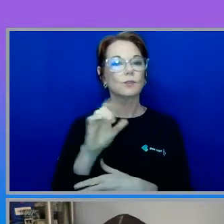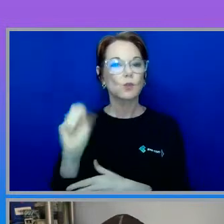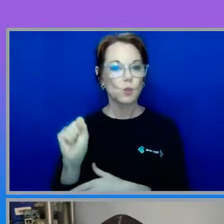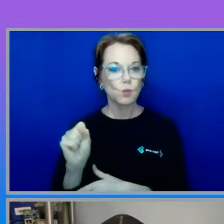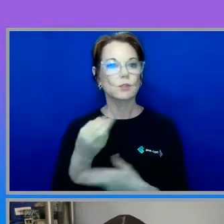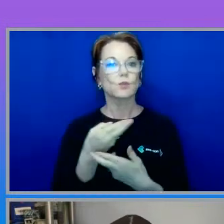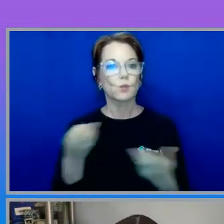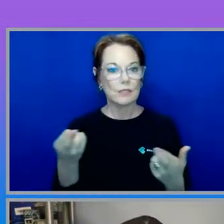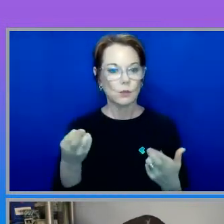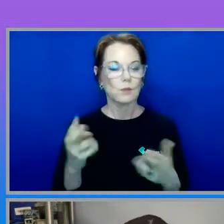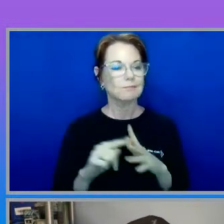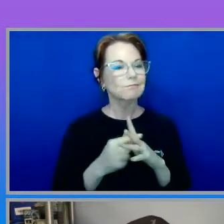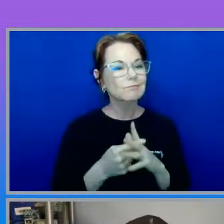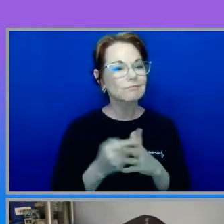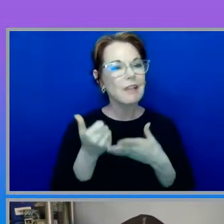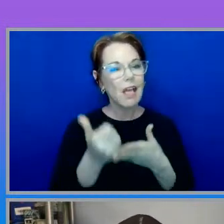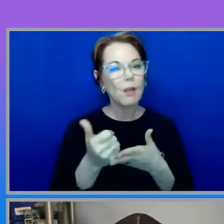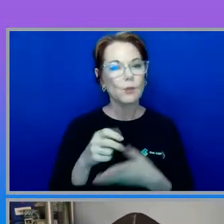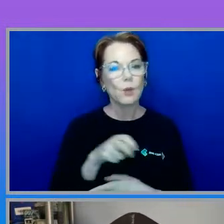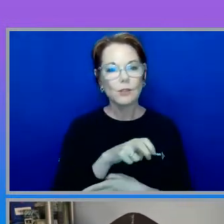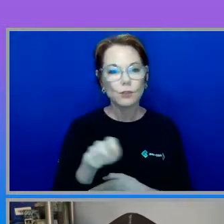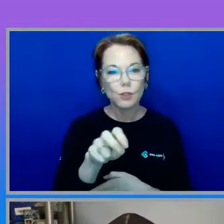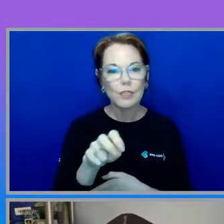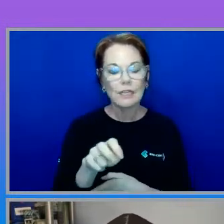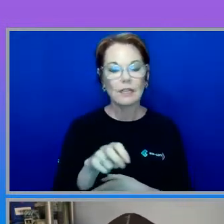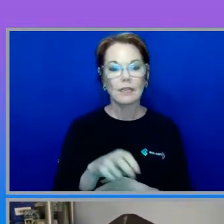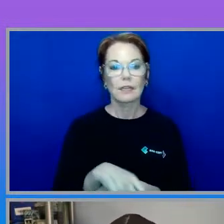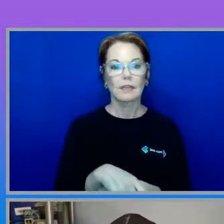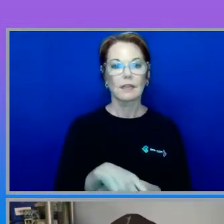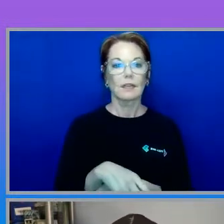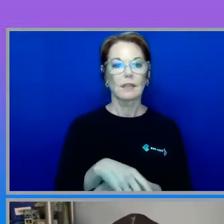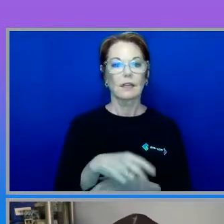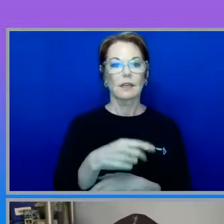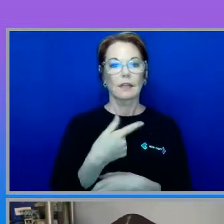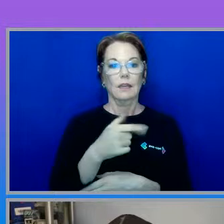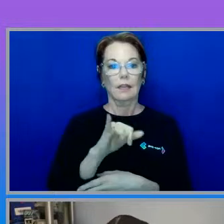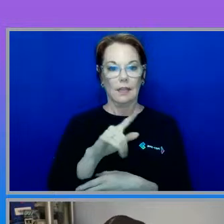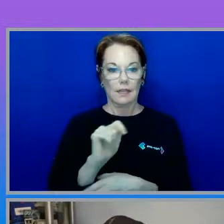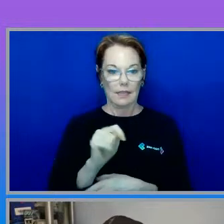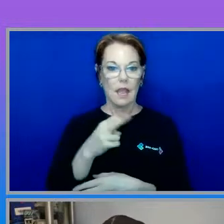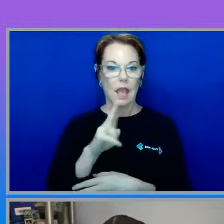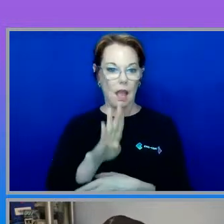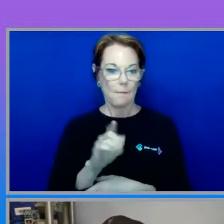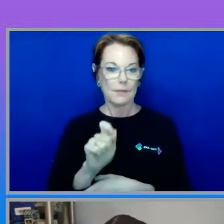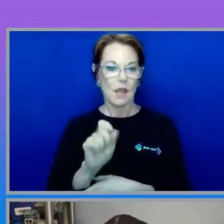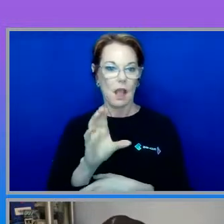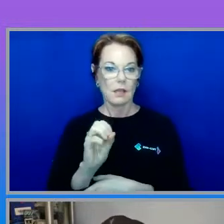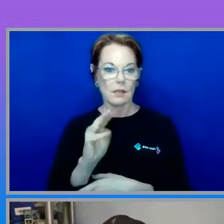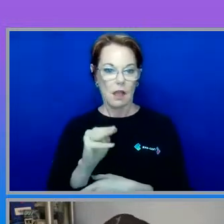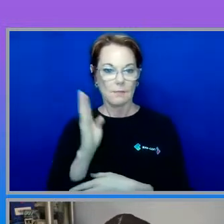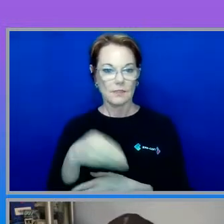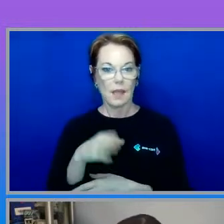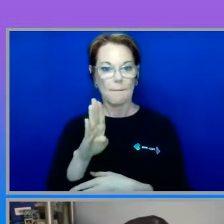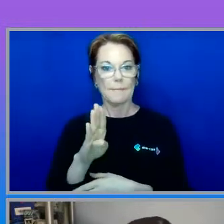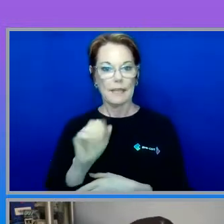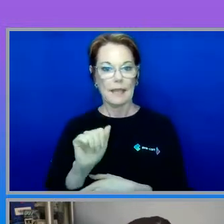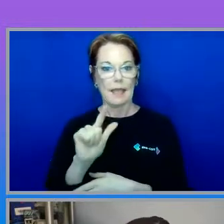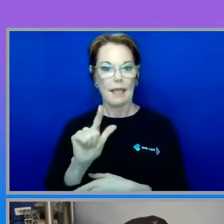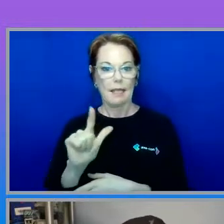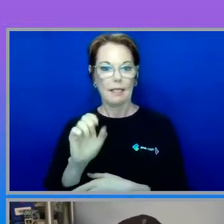journey or get you moving faster. So if you visit